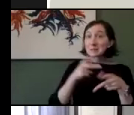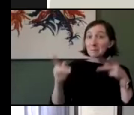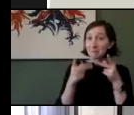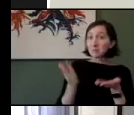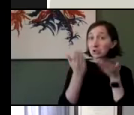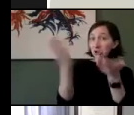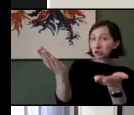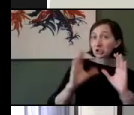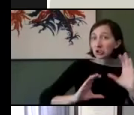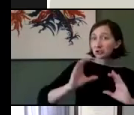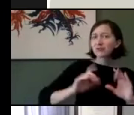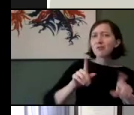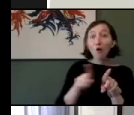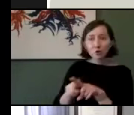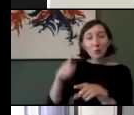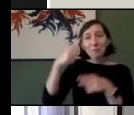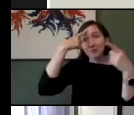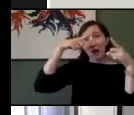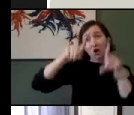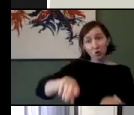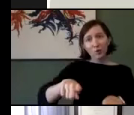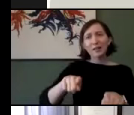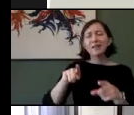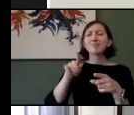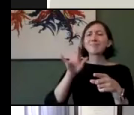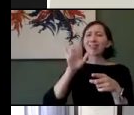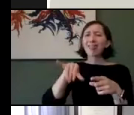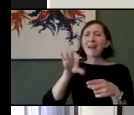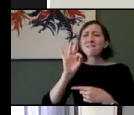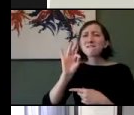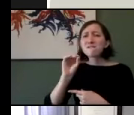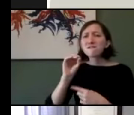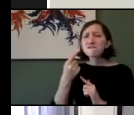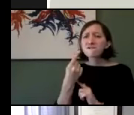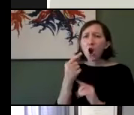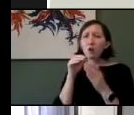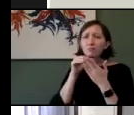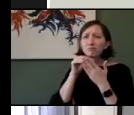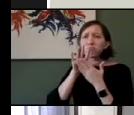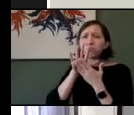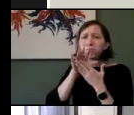Also I agree about the fogging. I think early on that was a big issue.